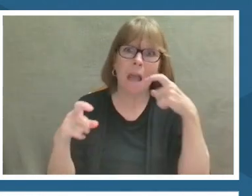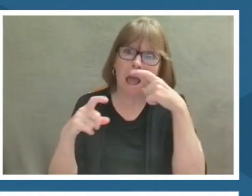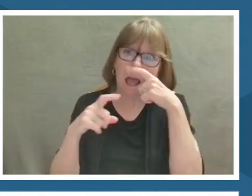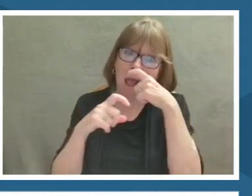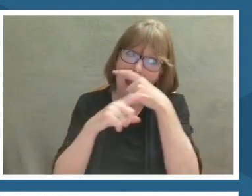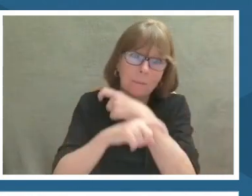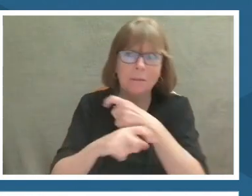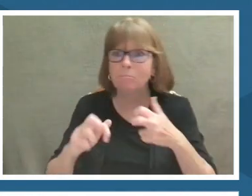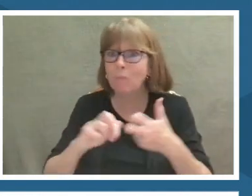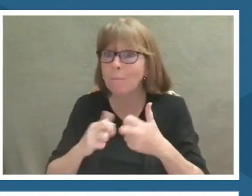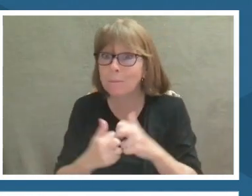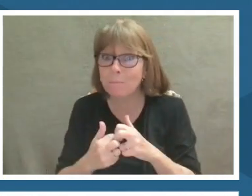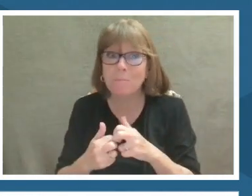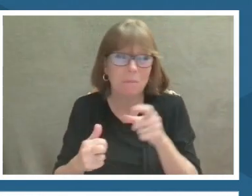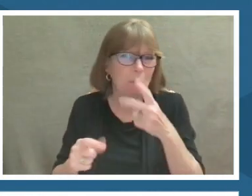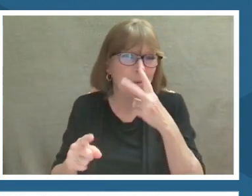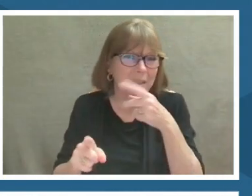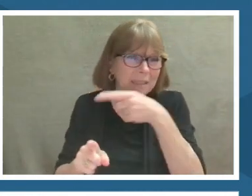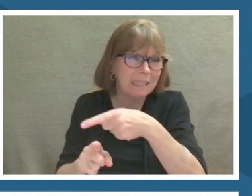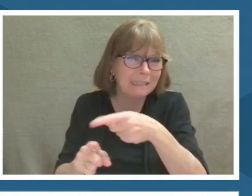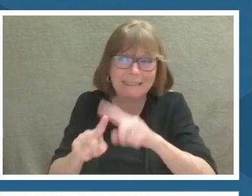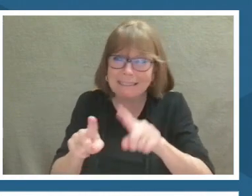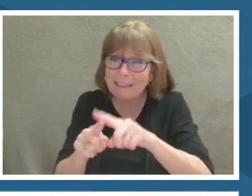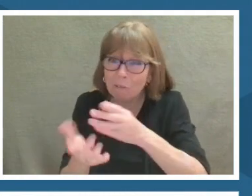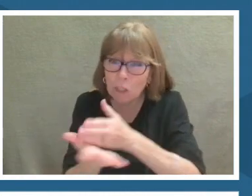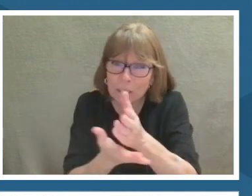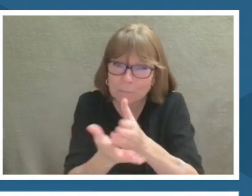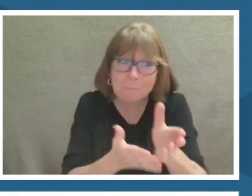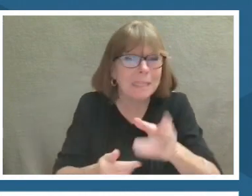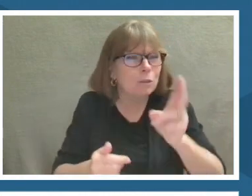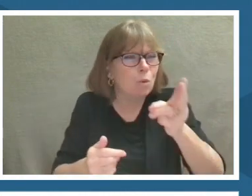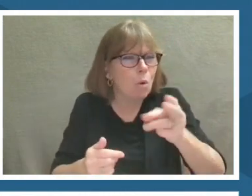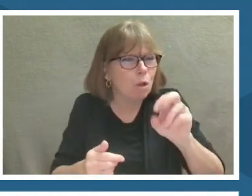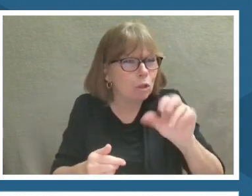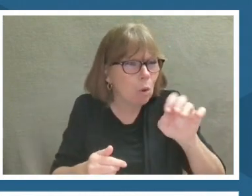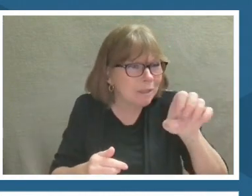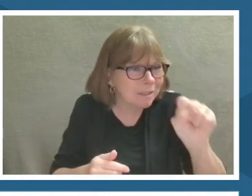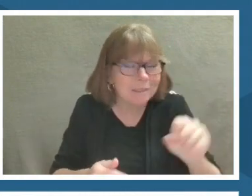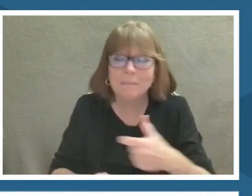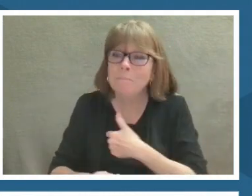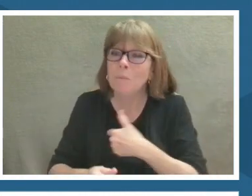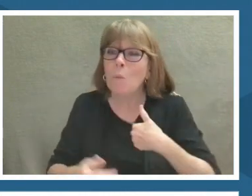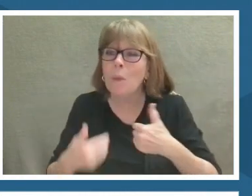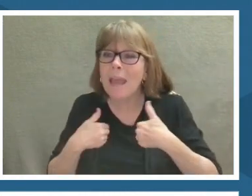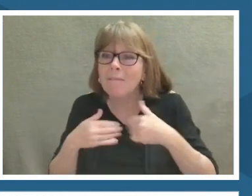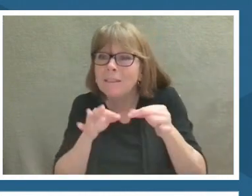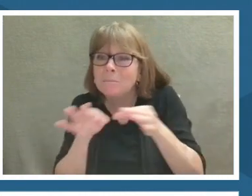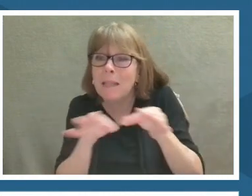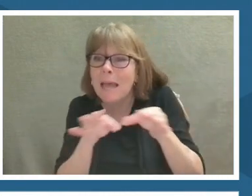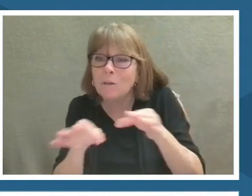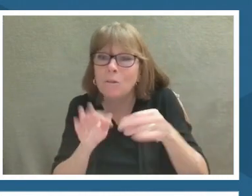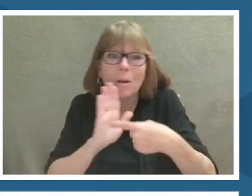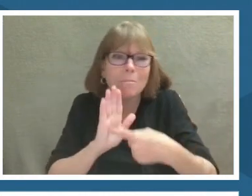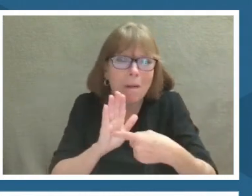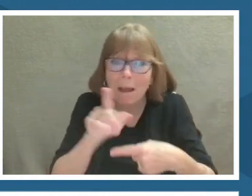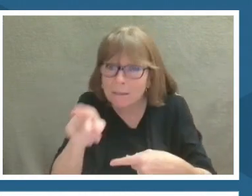look at historical primary sources or we construct explanatory models uh or as as